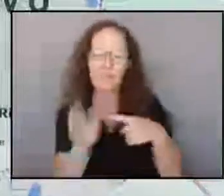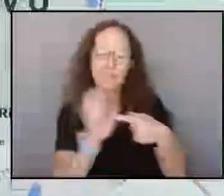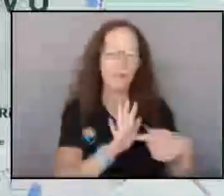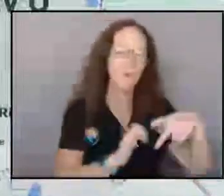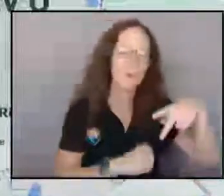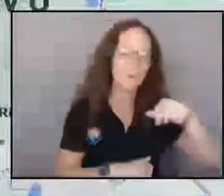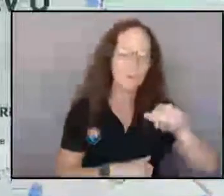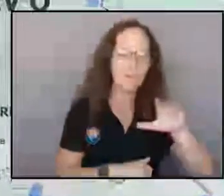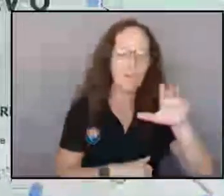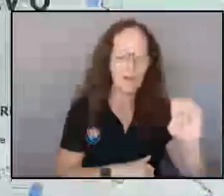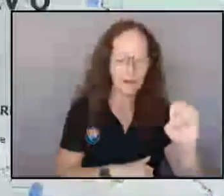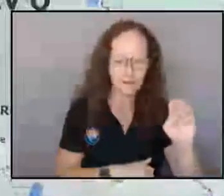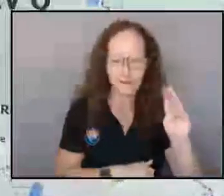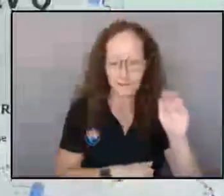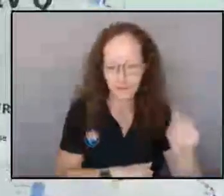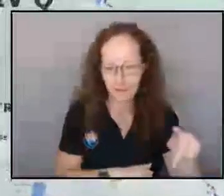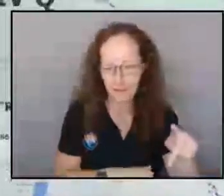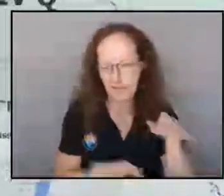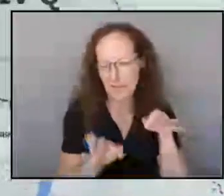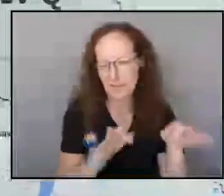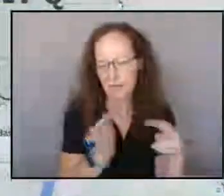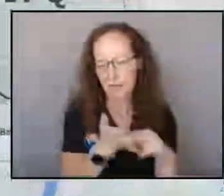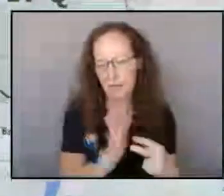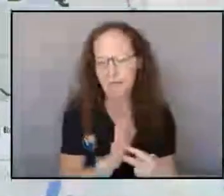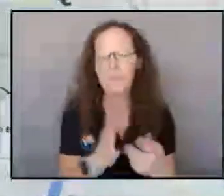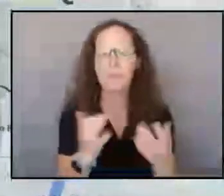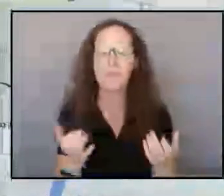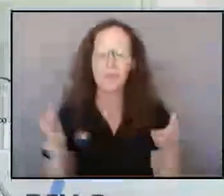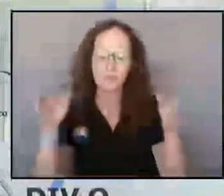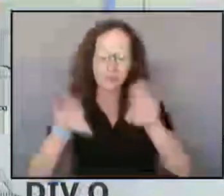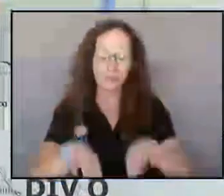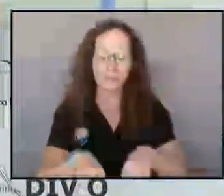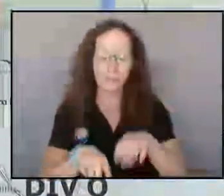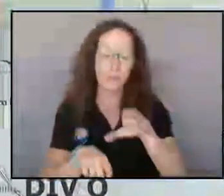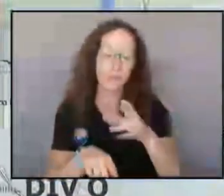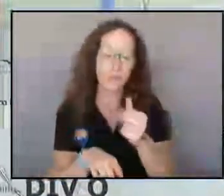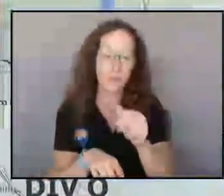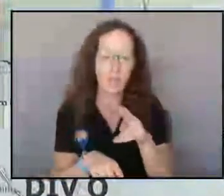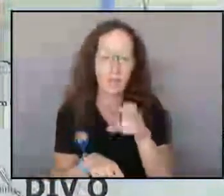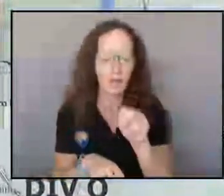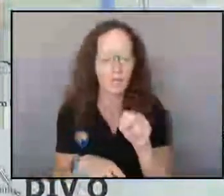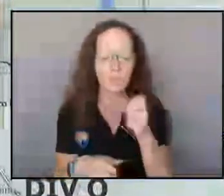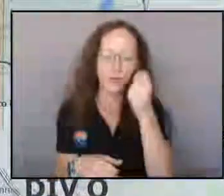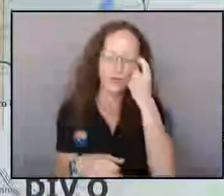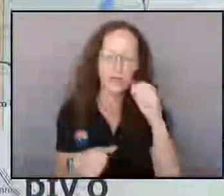SEE -- THE FIRST ONE IS LOOKING SOUTH BASICALLY WITH THE AIRCRAFT RIGHT OVER CHACON AND THE INTENT THERE IS